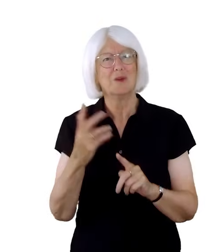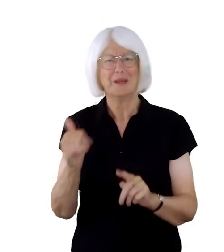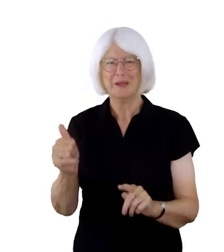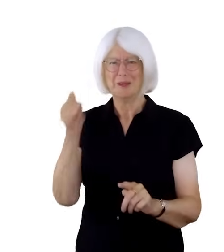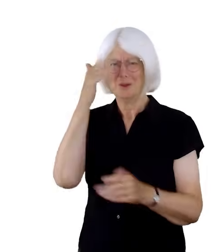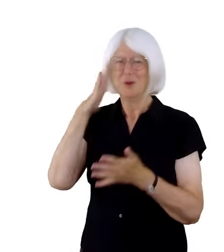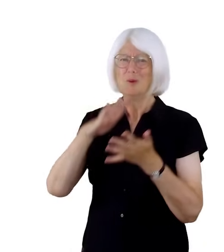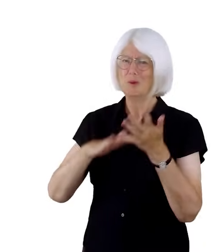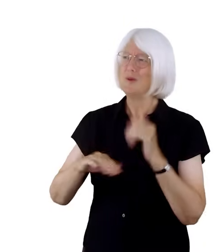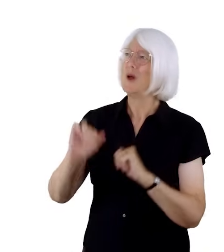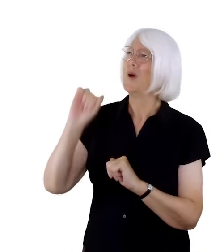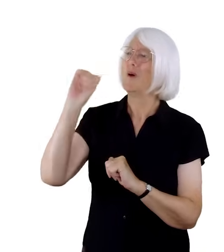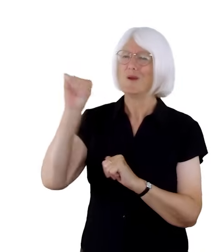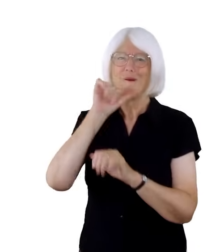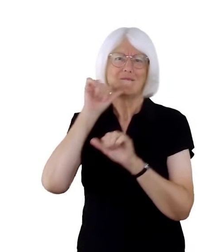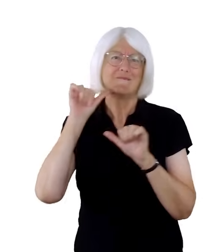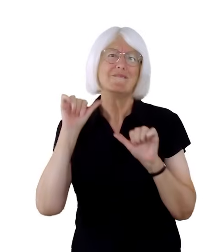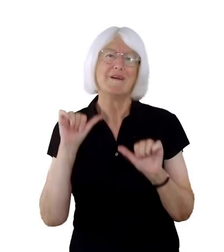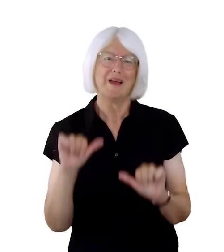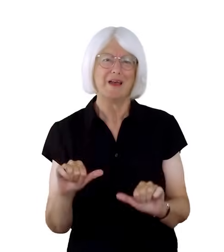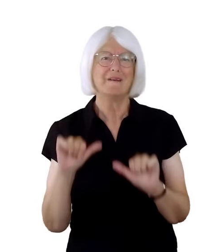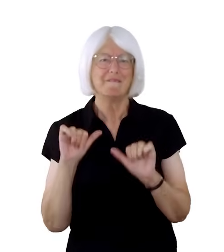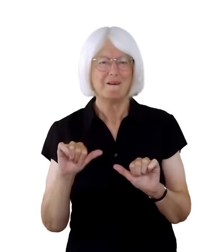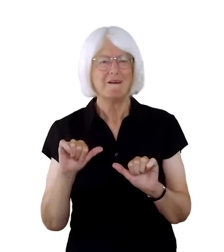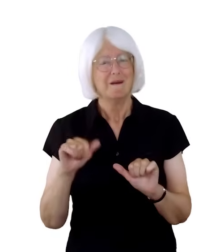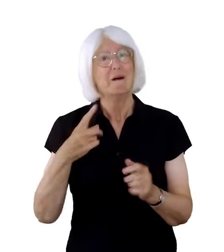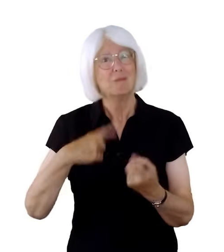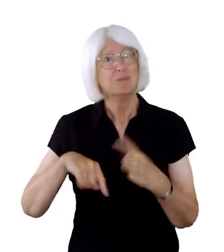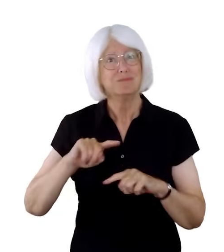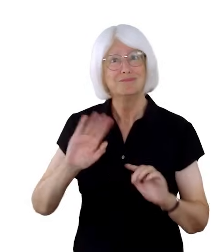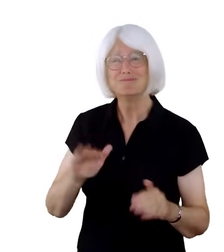That we who know your favour